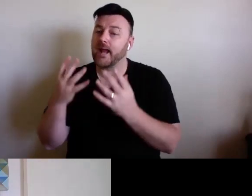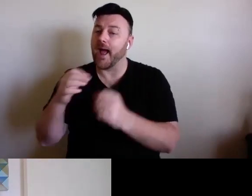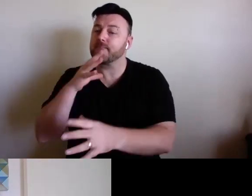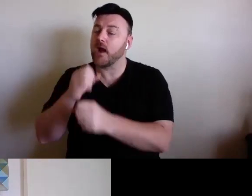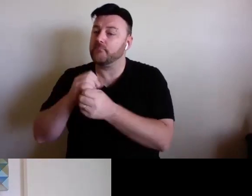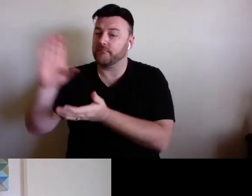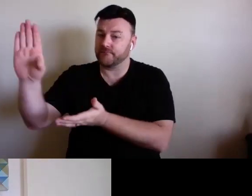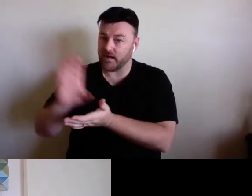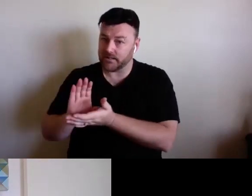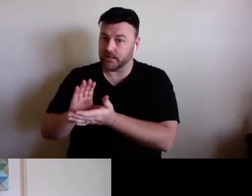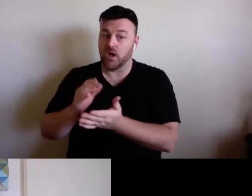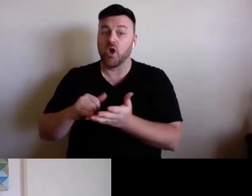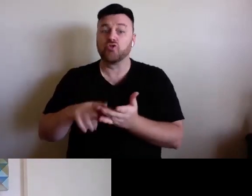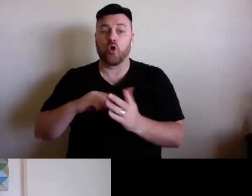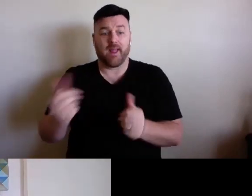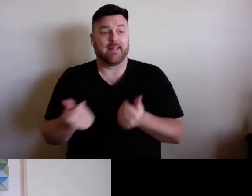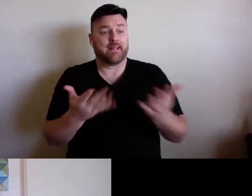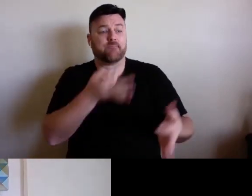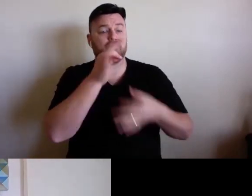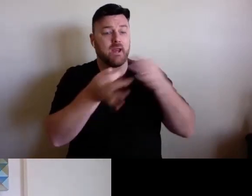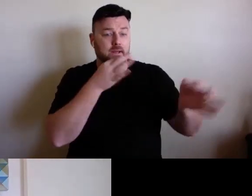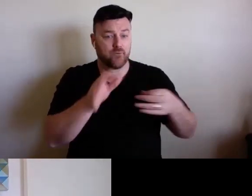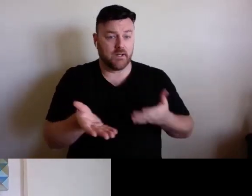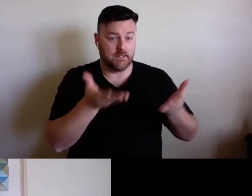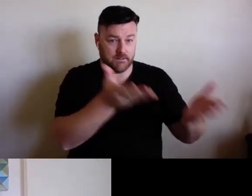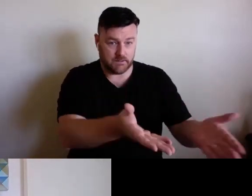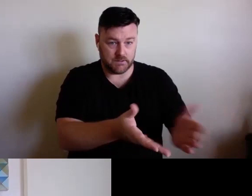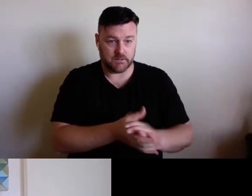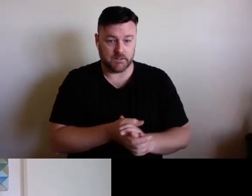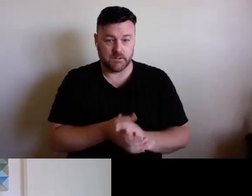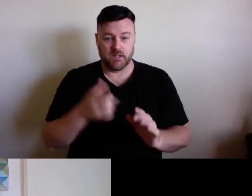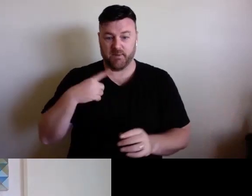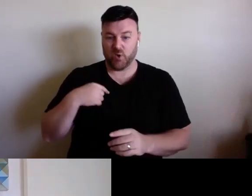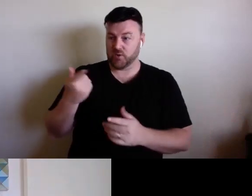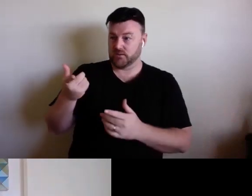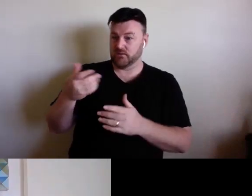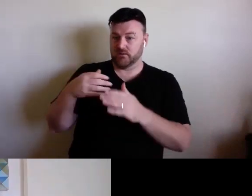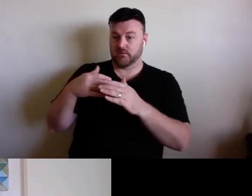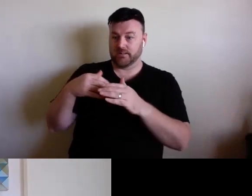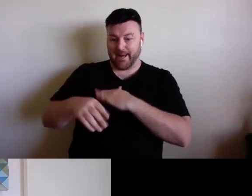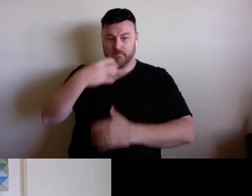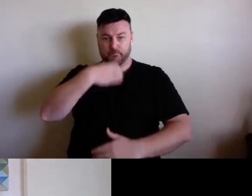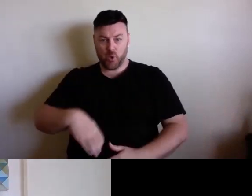particular model that they work to. Where I think some of the real innovation in this space is happening is with individuals. And